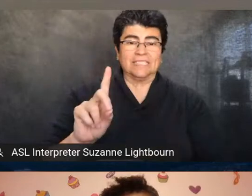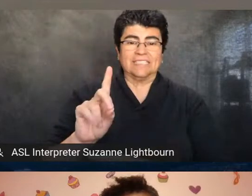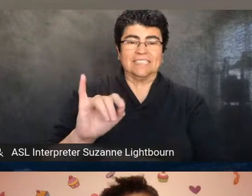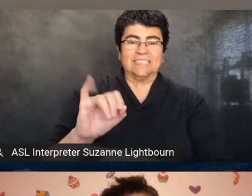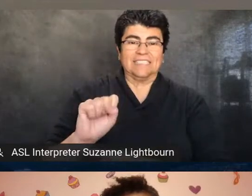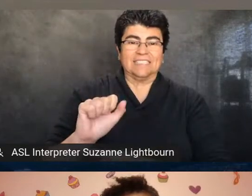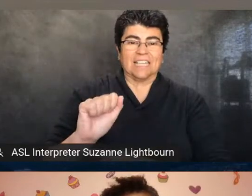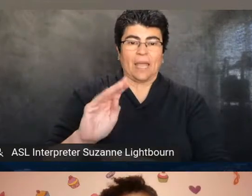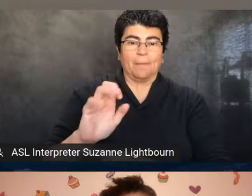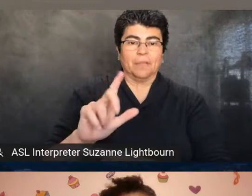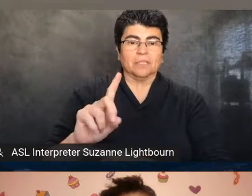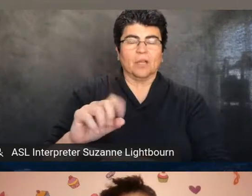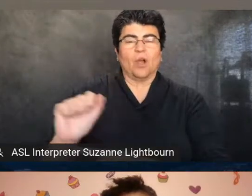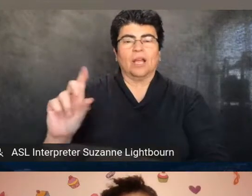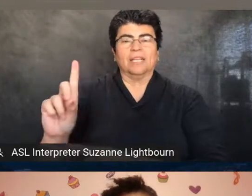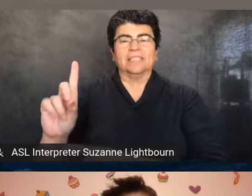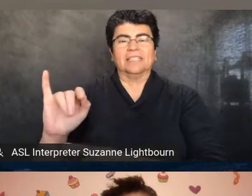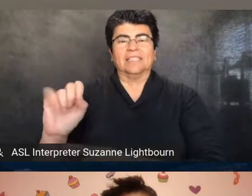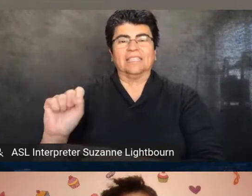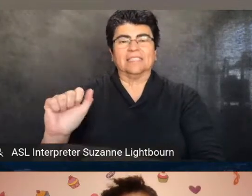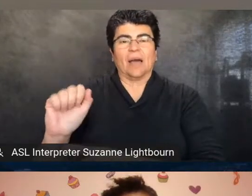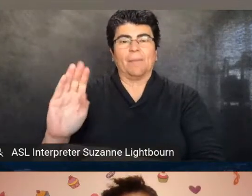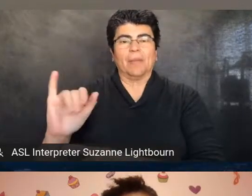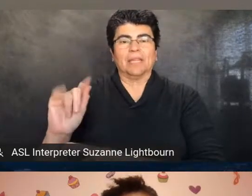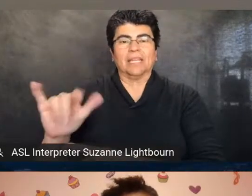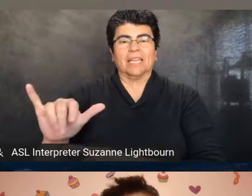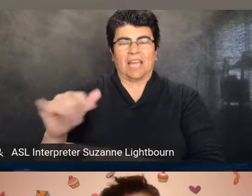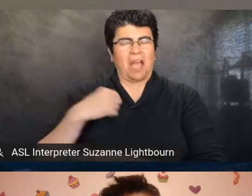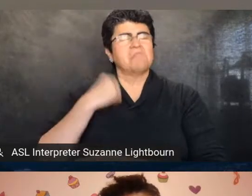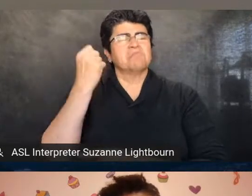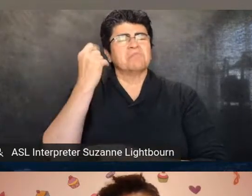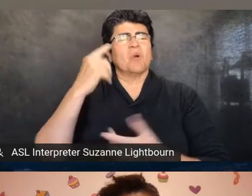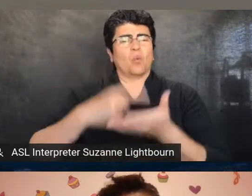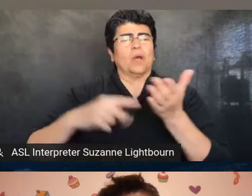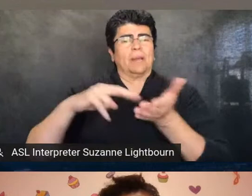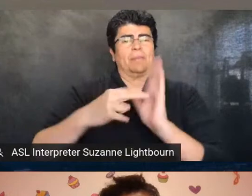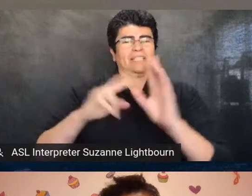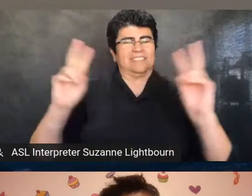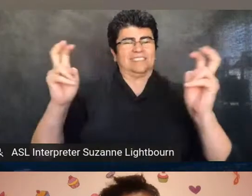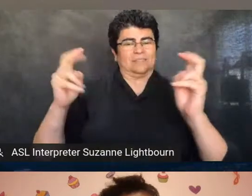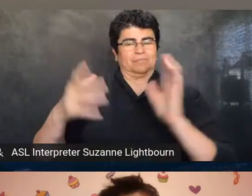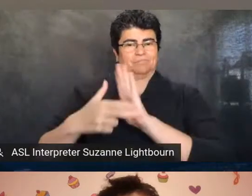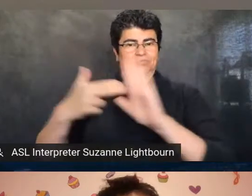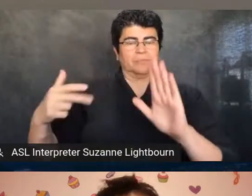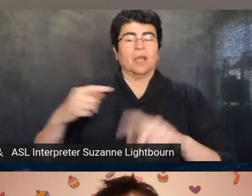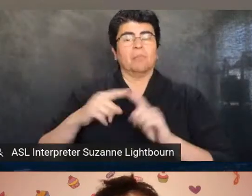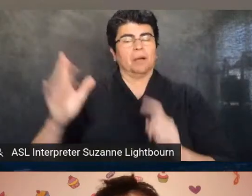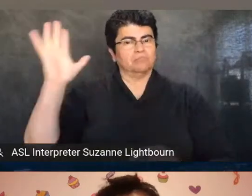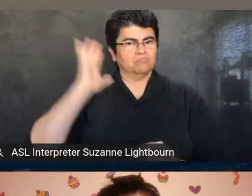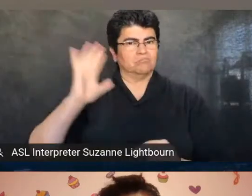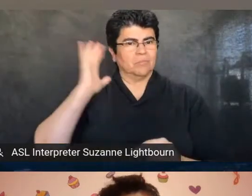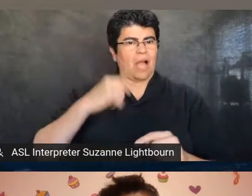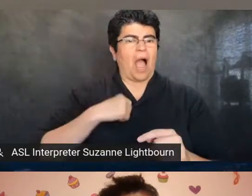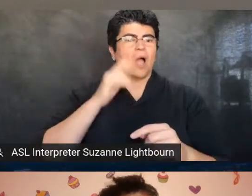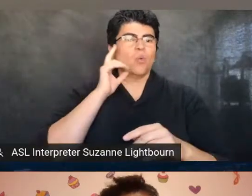I get what it means technically. But then there was a time that I would make the reference to